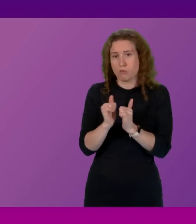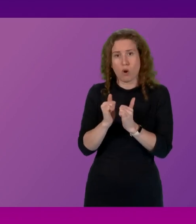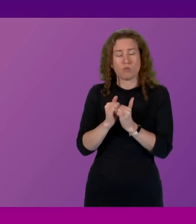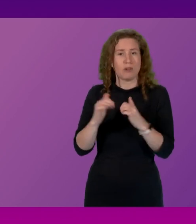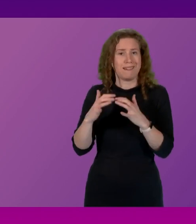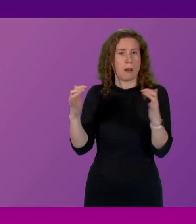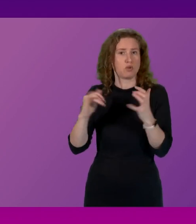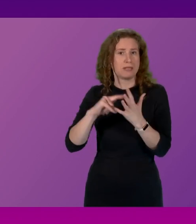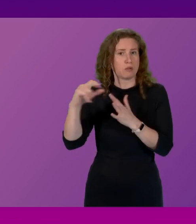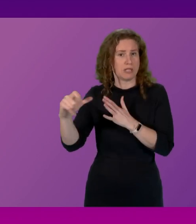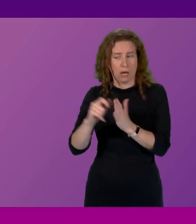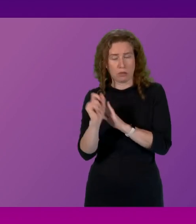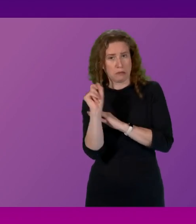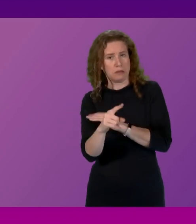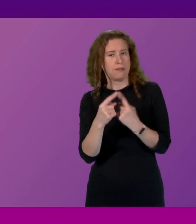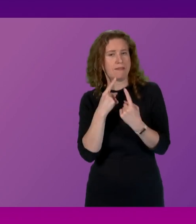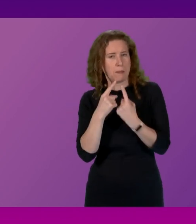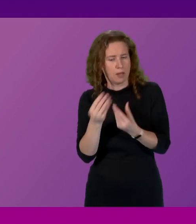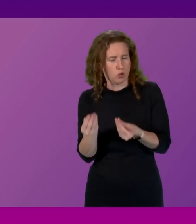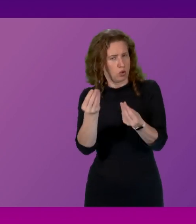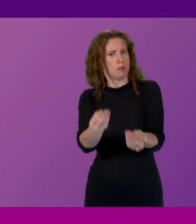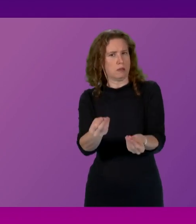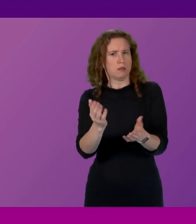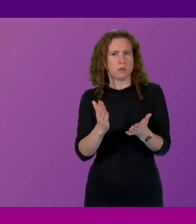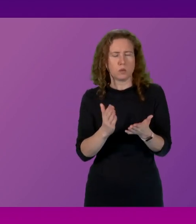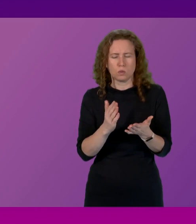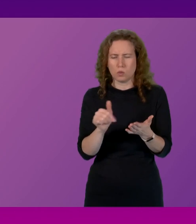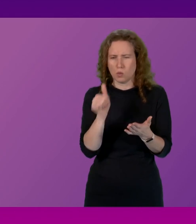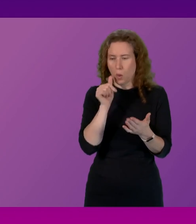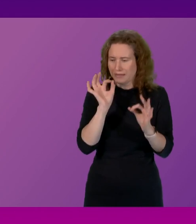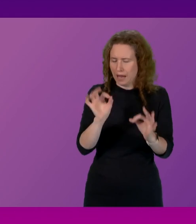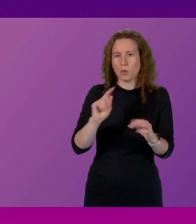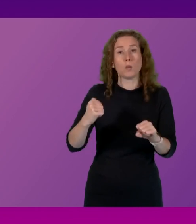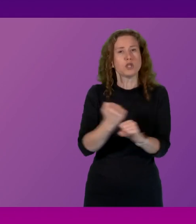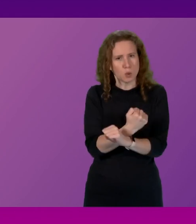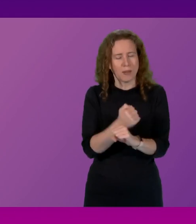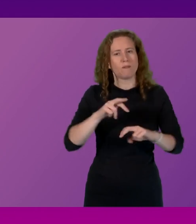to her, with the detail of what actions are being taken on that specific example.